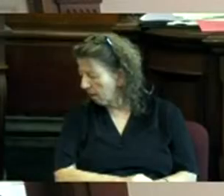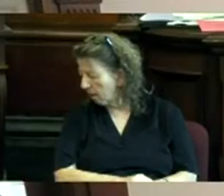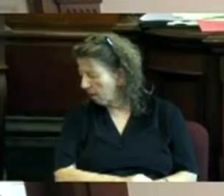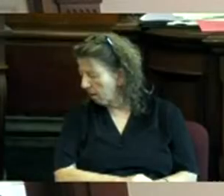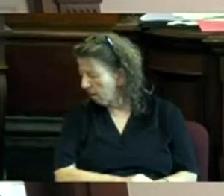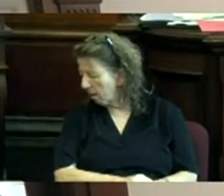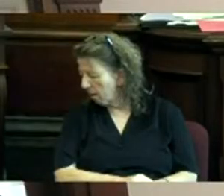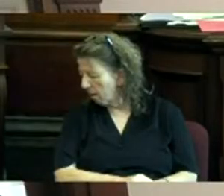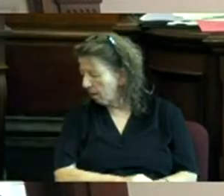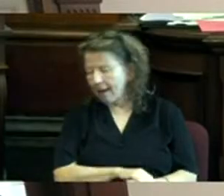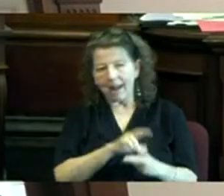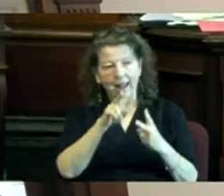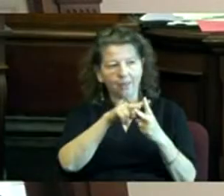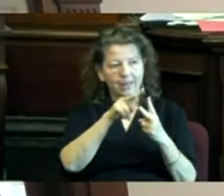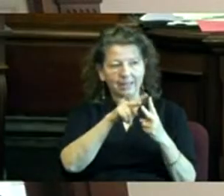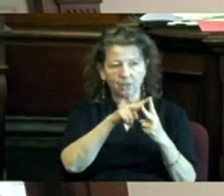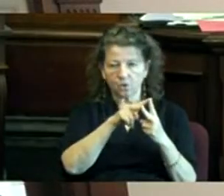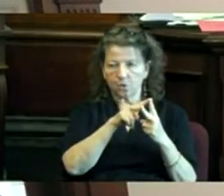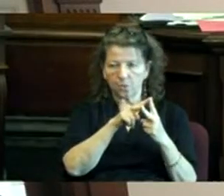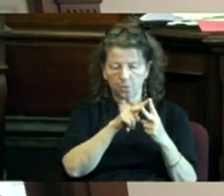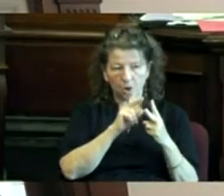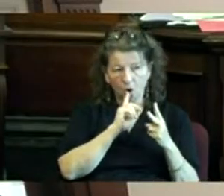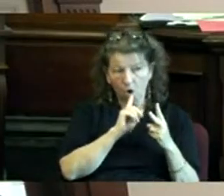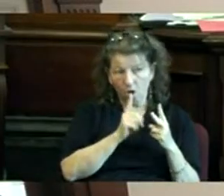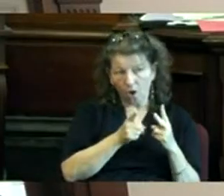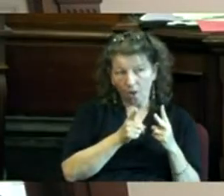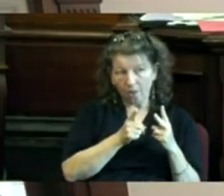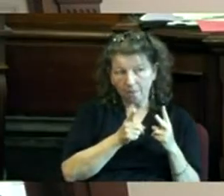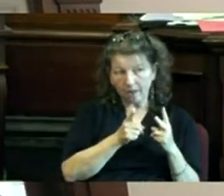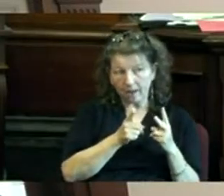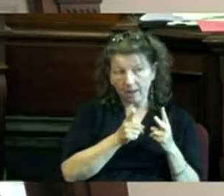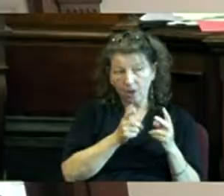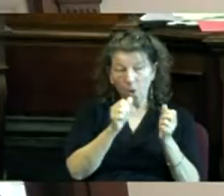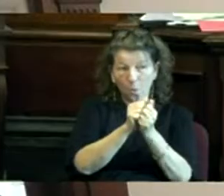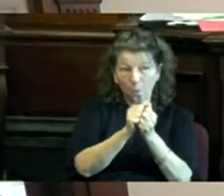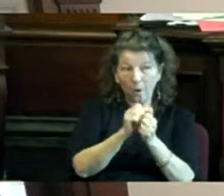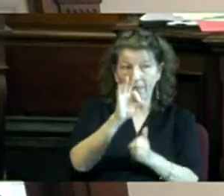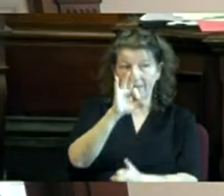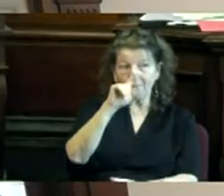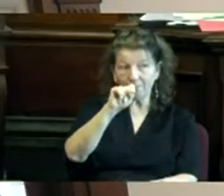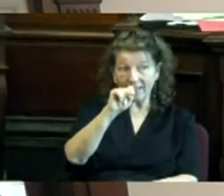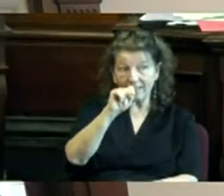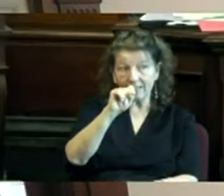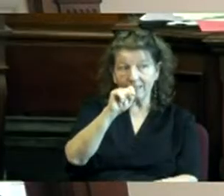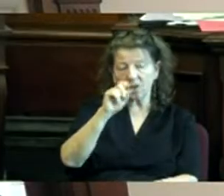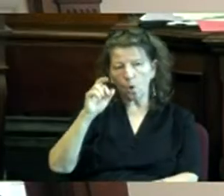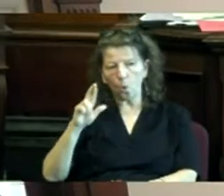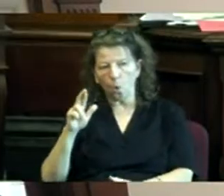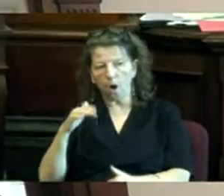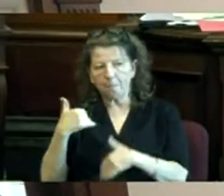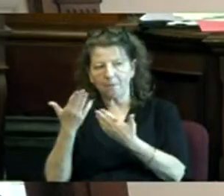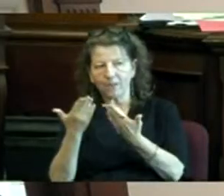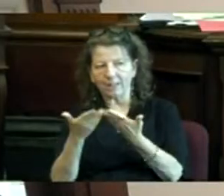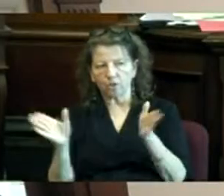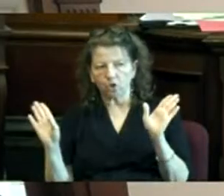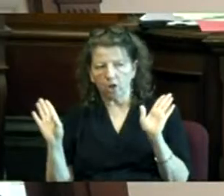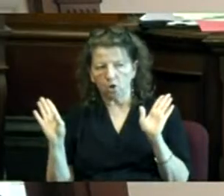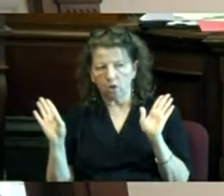one full time peer. Okay. And these two peers, they're not.